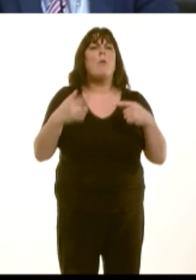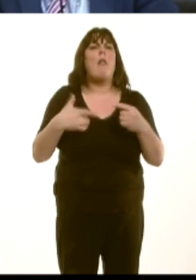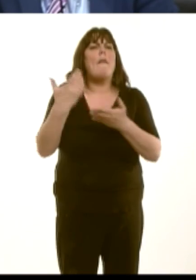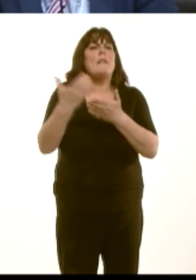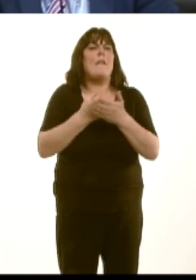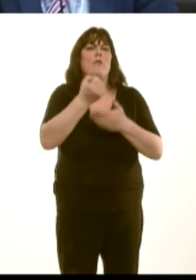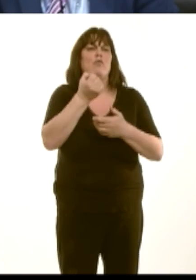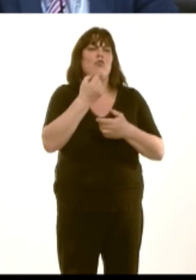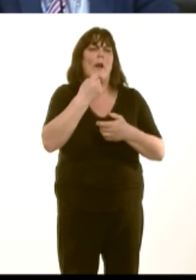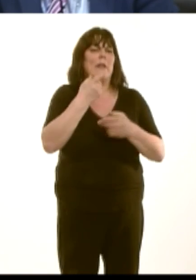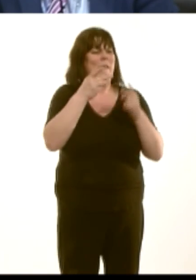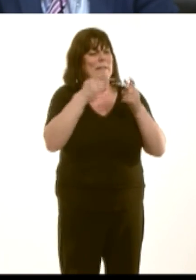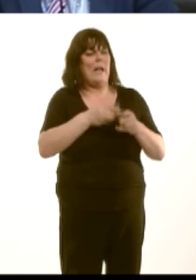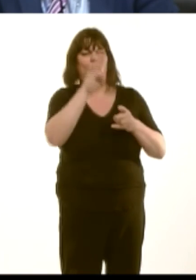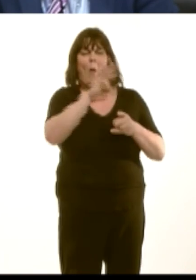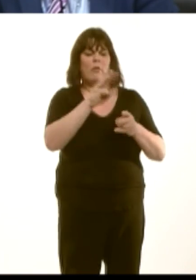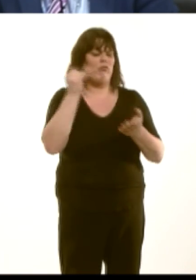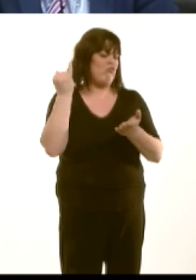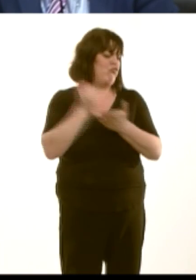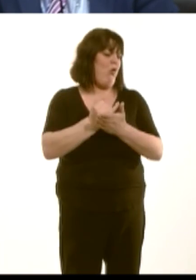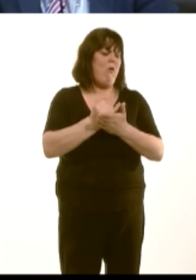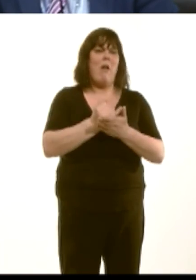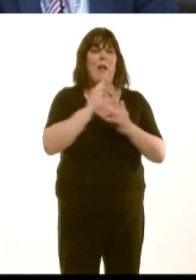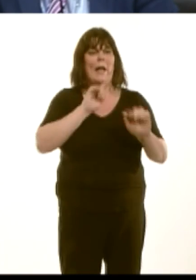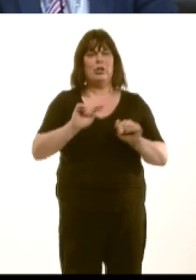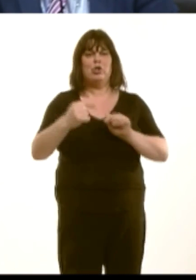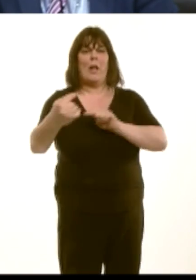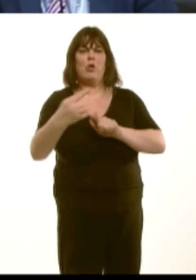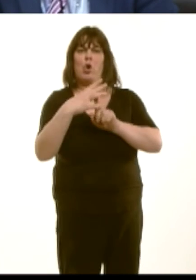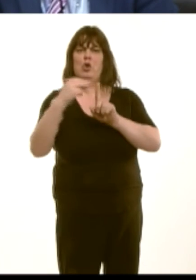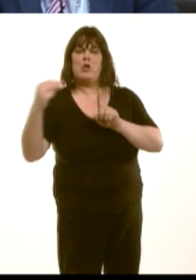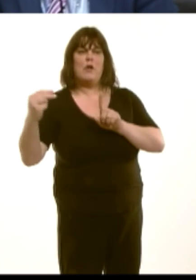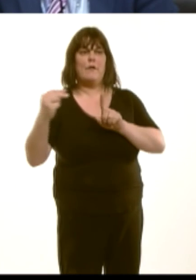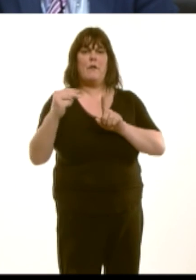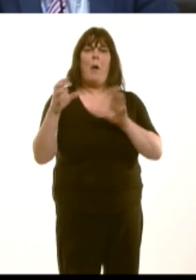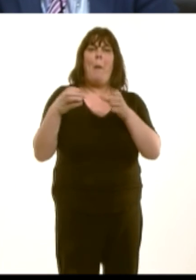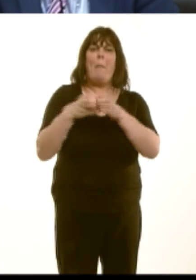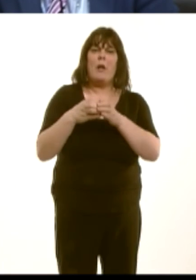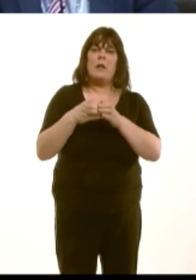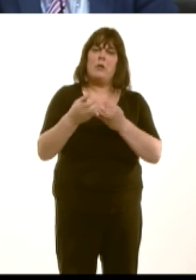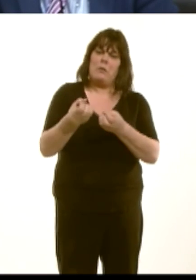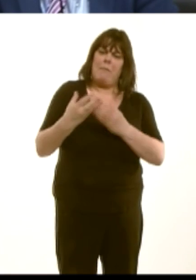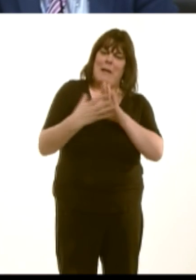That is wrong, and I challenge the Conservative Party to give us a single example of a life-saving